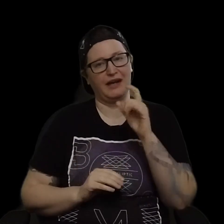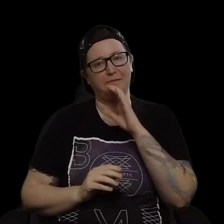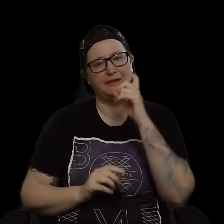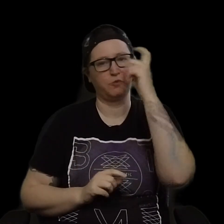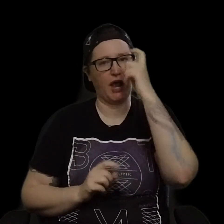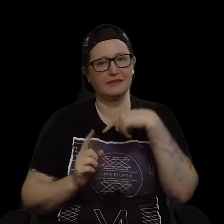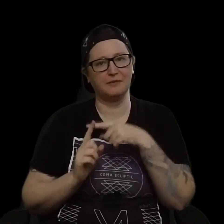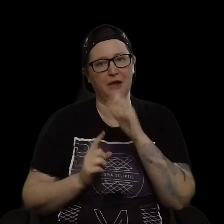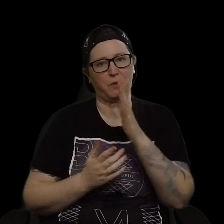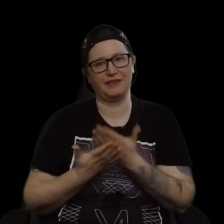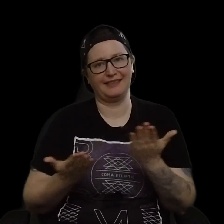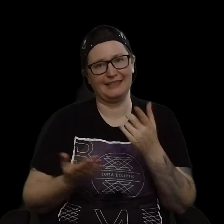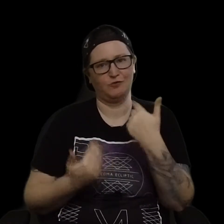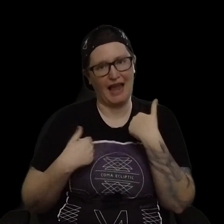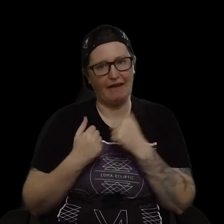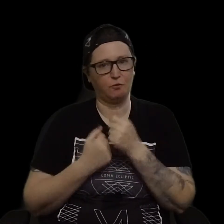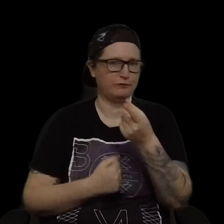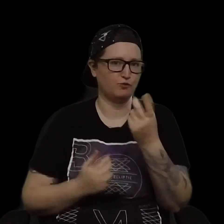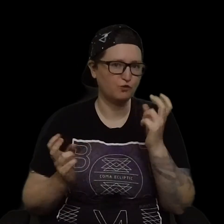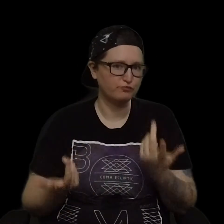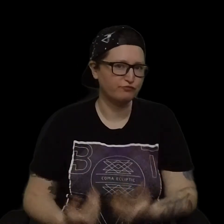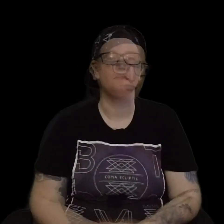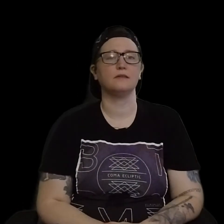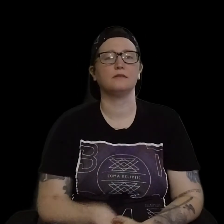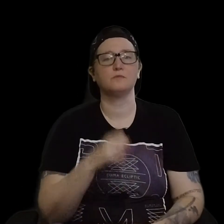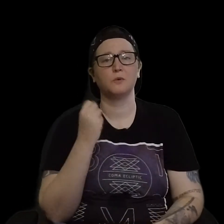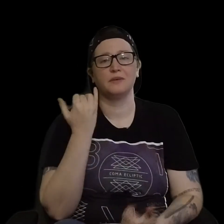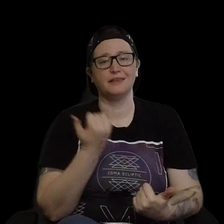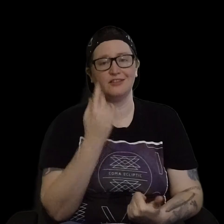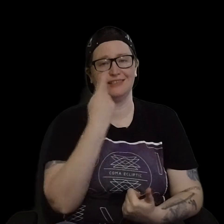balance out and figure what you need and be wise about your equipment that you have with you